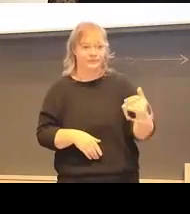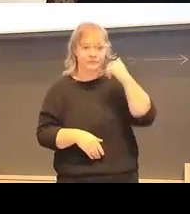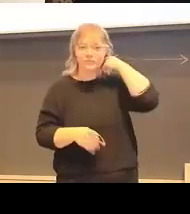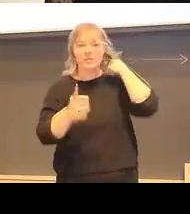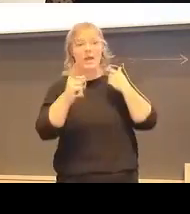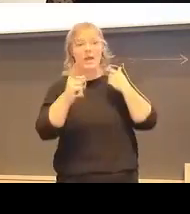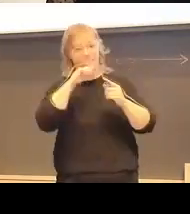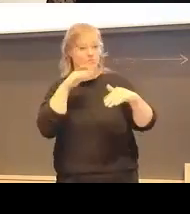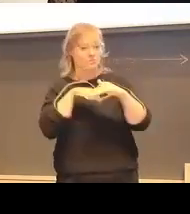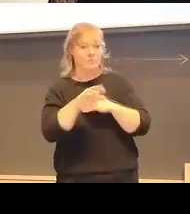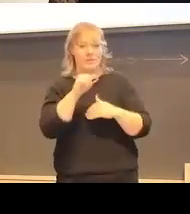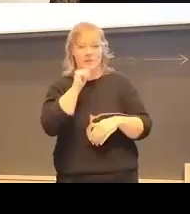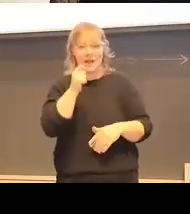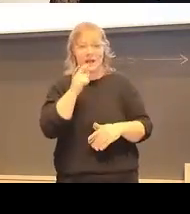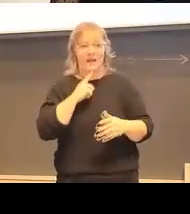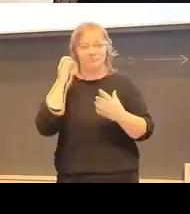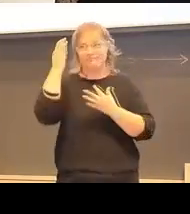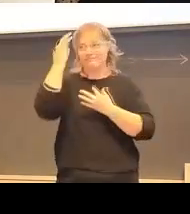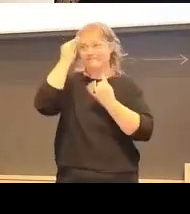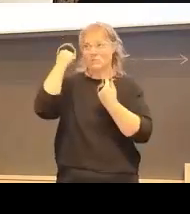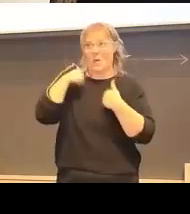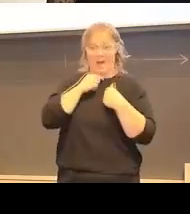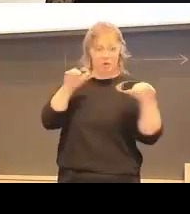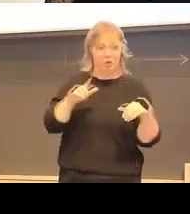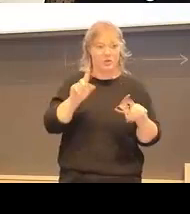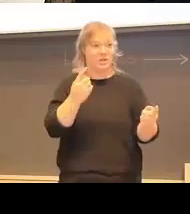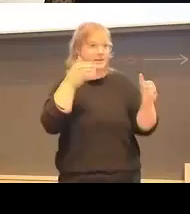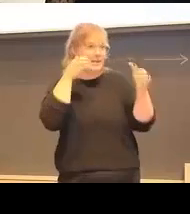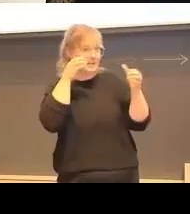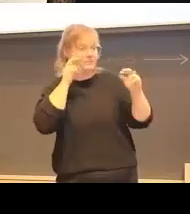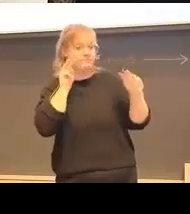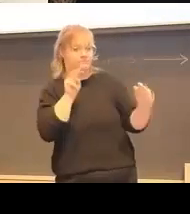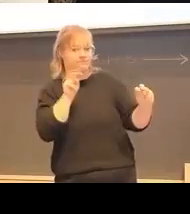not getting wrapped up in what I would do and just listening and watching but it's hard to